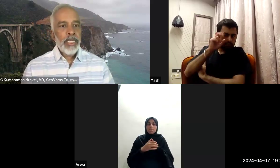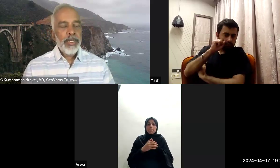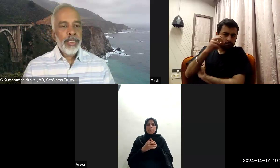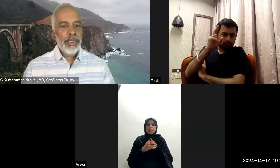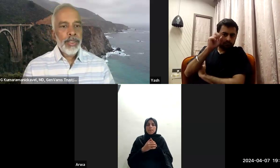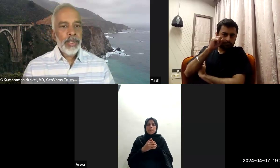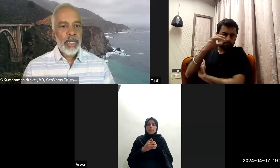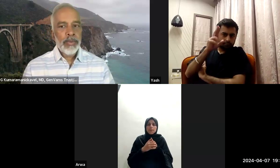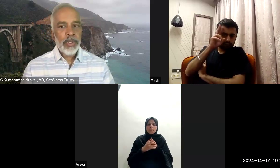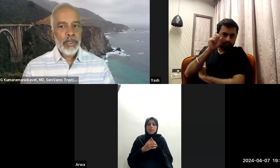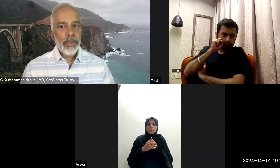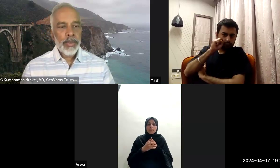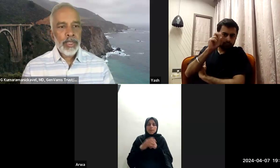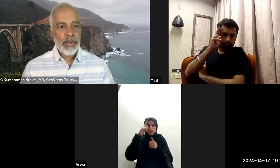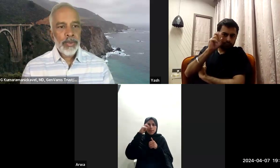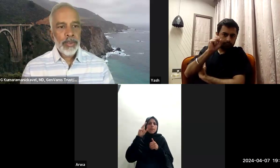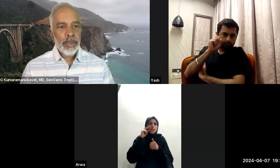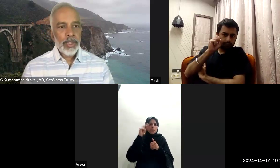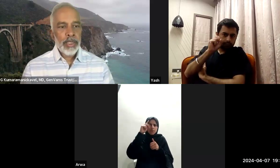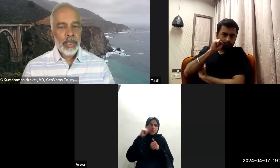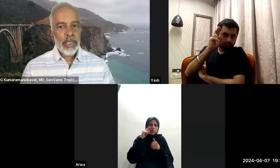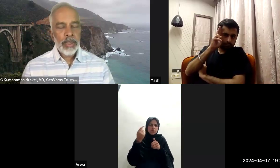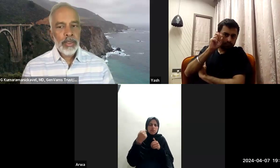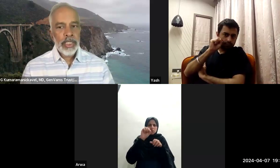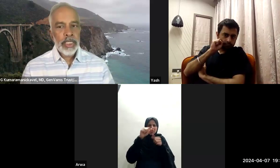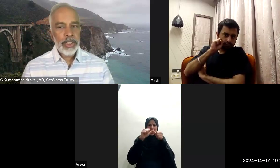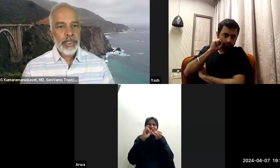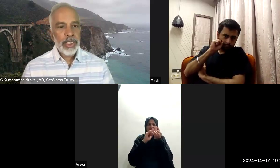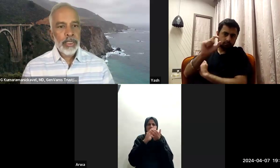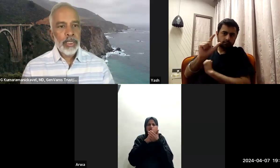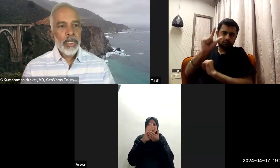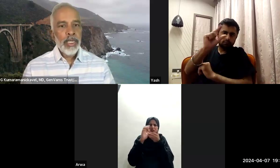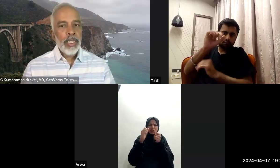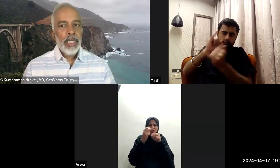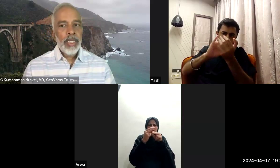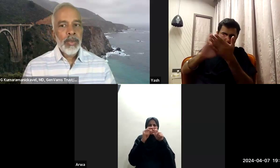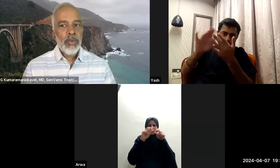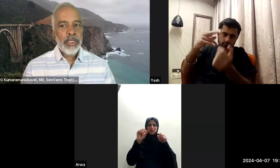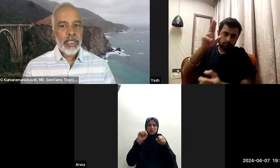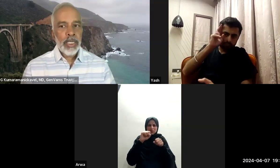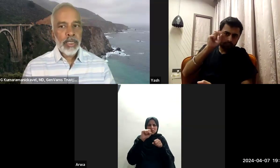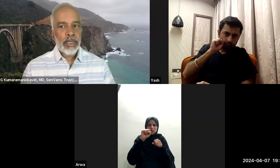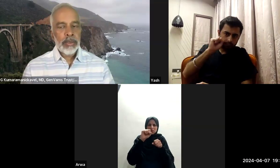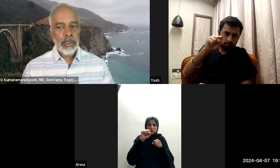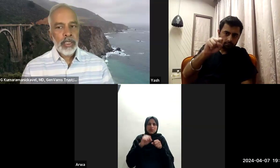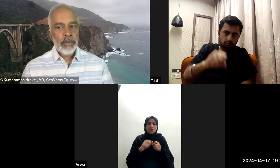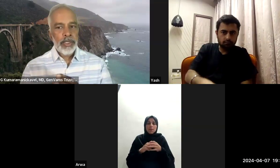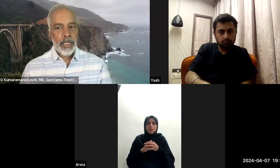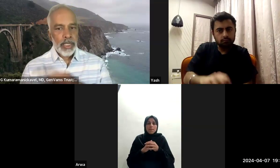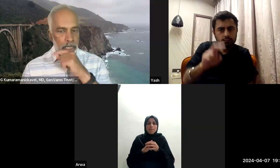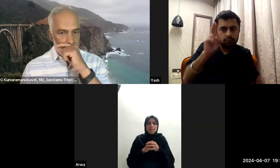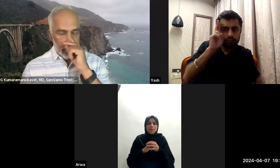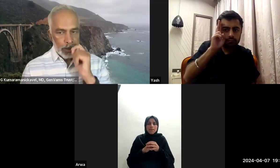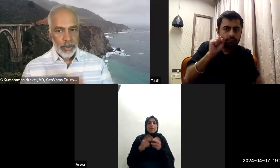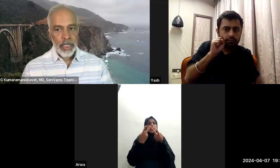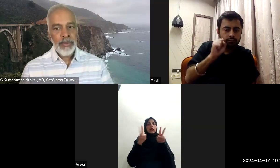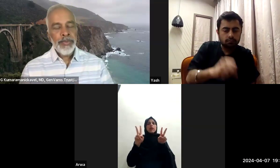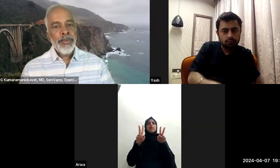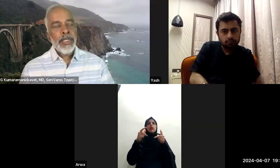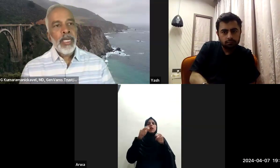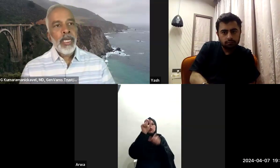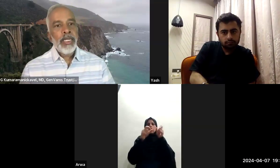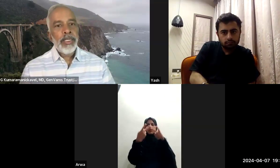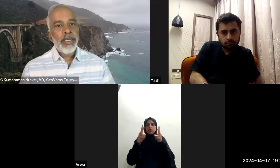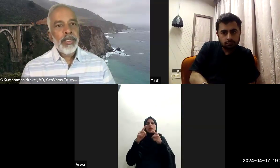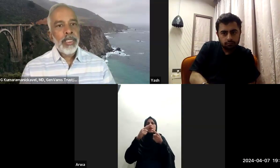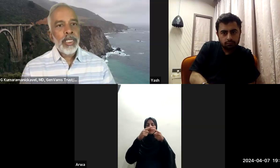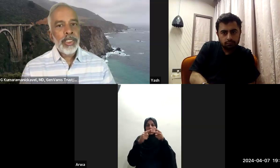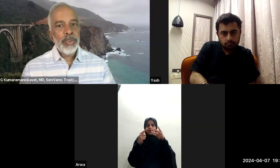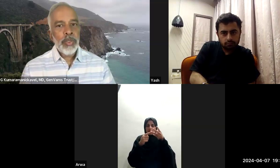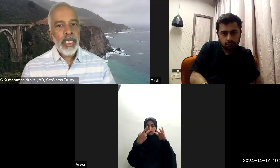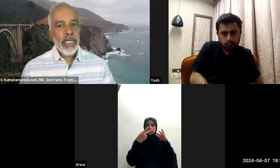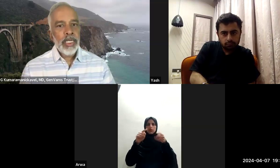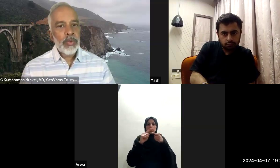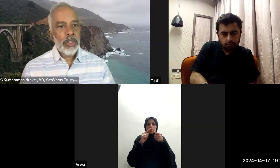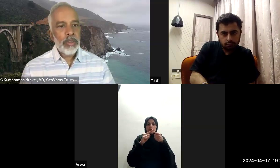And you have you know USH gene which are of different types. Okay and USH2a is one of